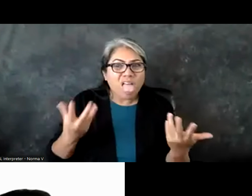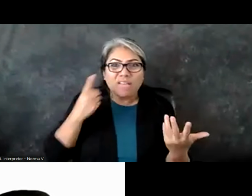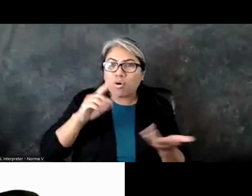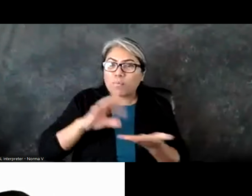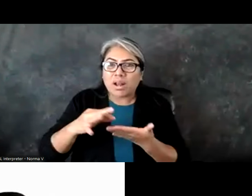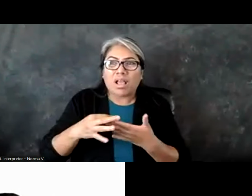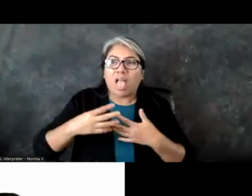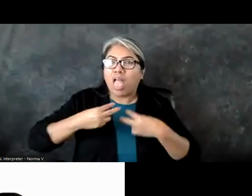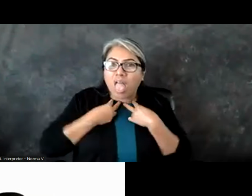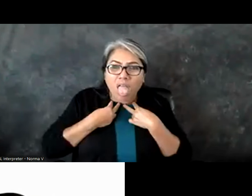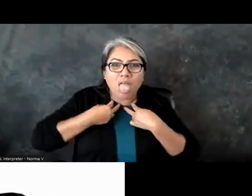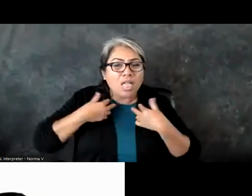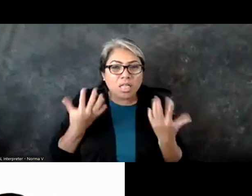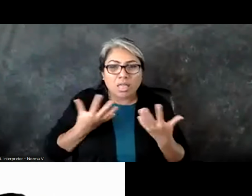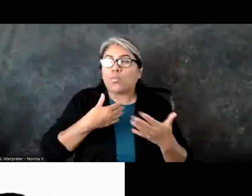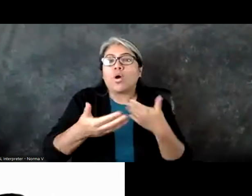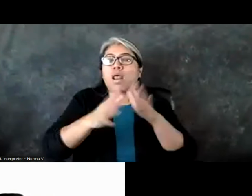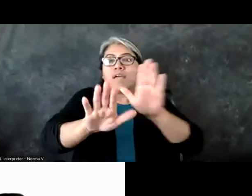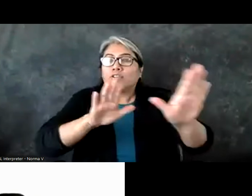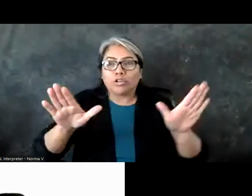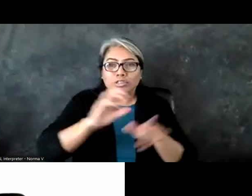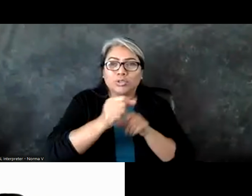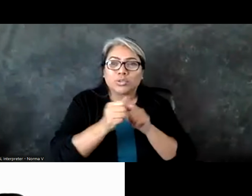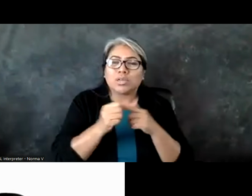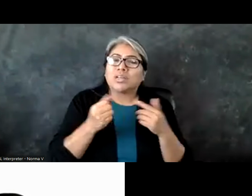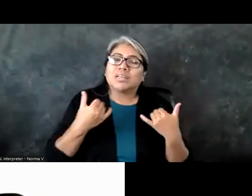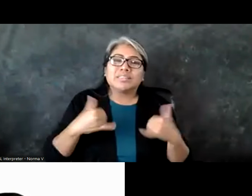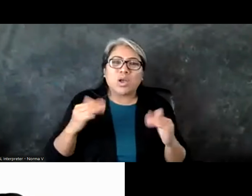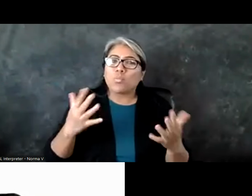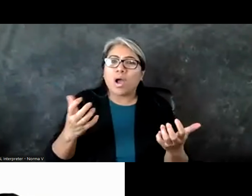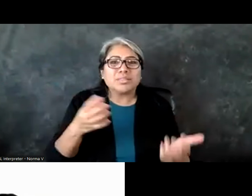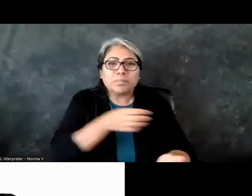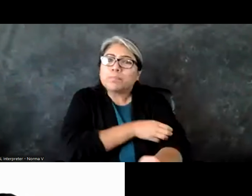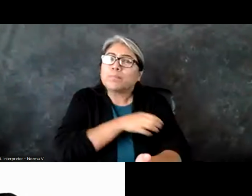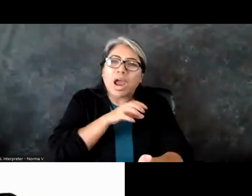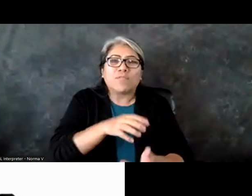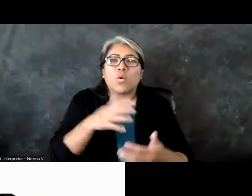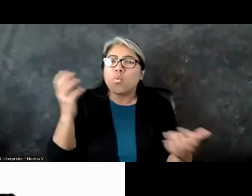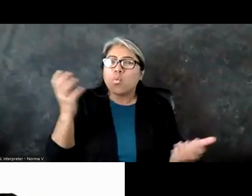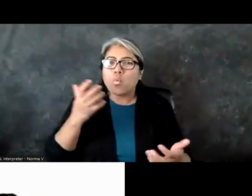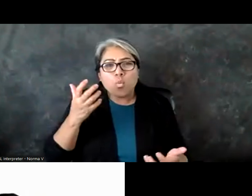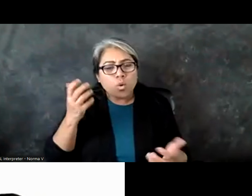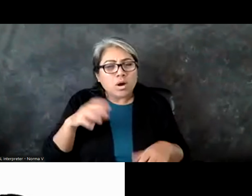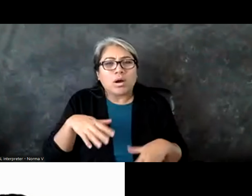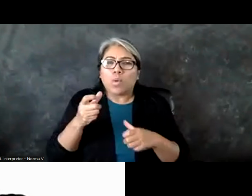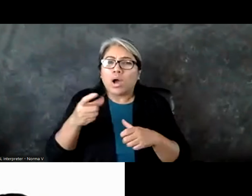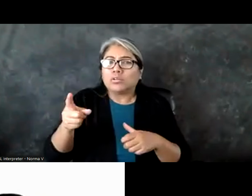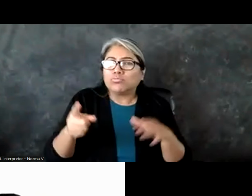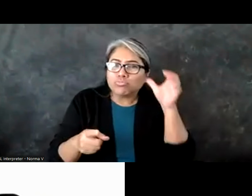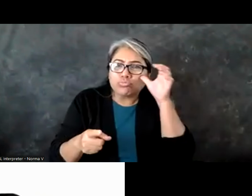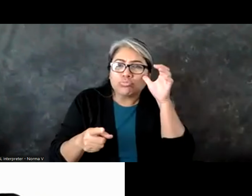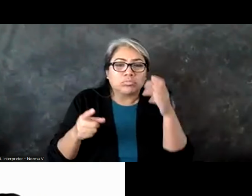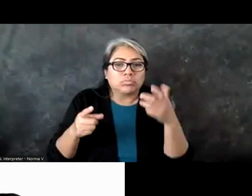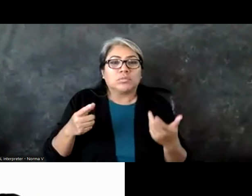right. If you are on Medi-Cal , if you use IHSS, if you can' t get on Medi-Cal, you know, whatever your situation is,